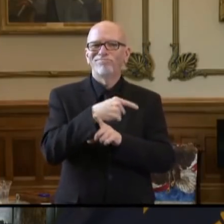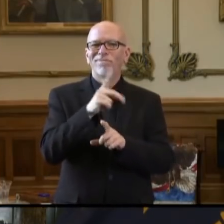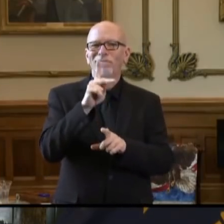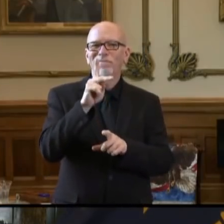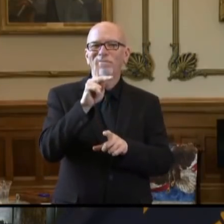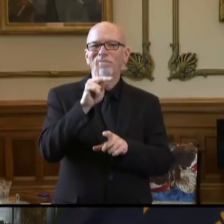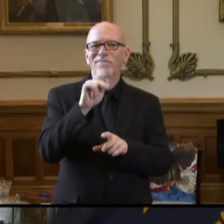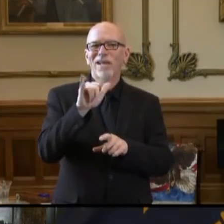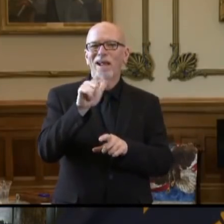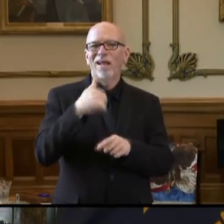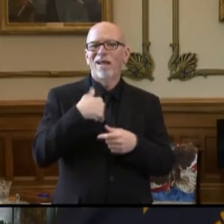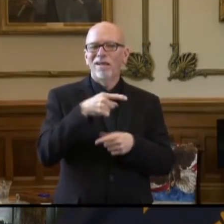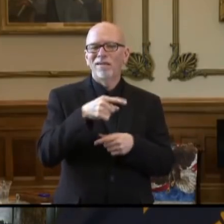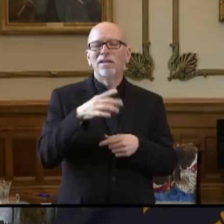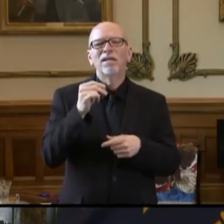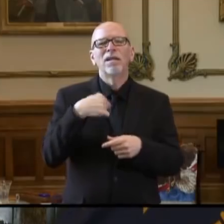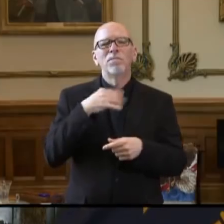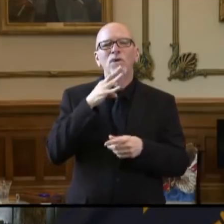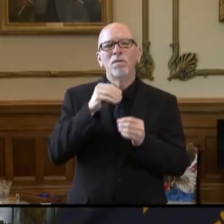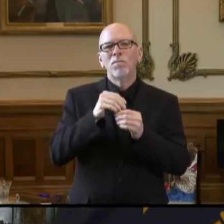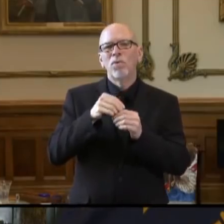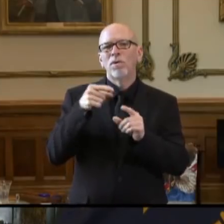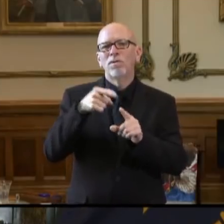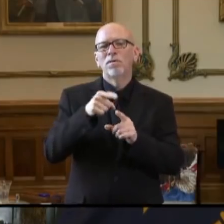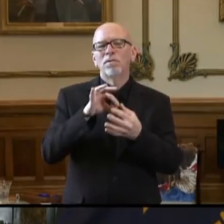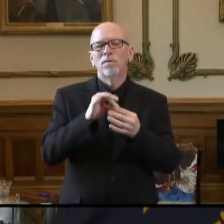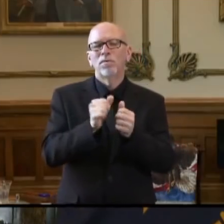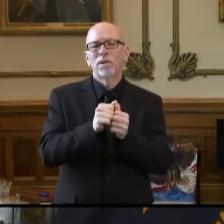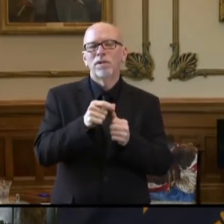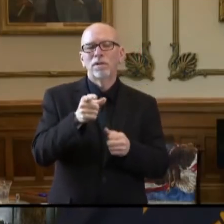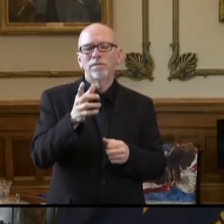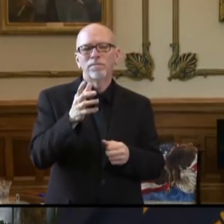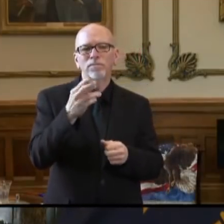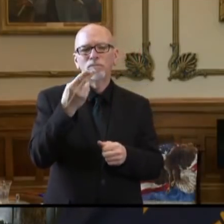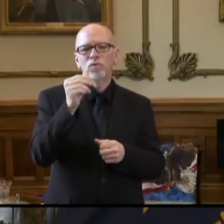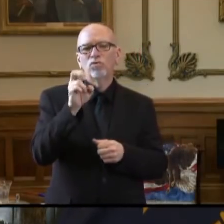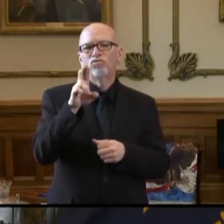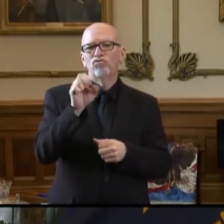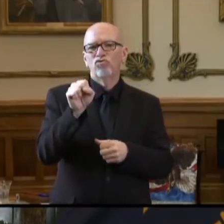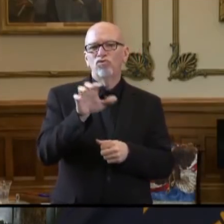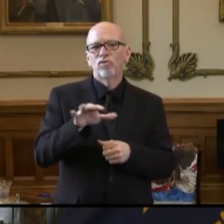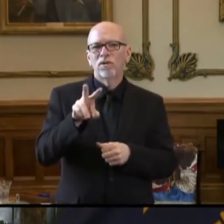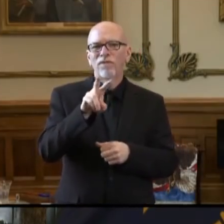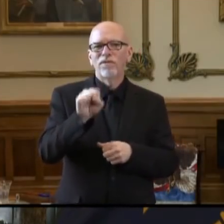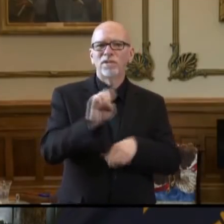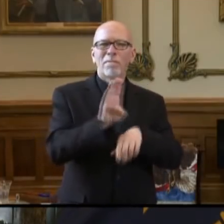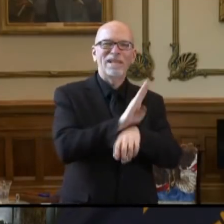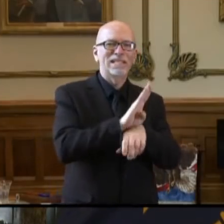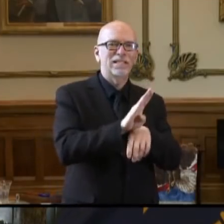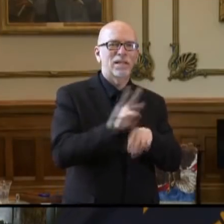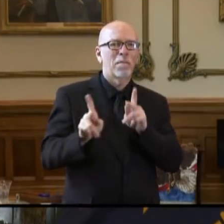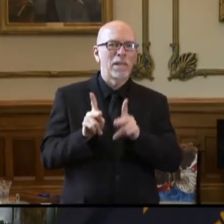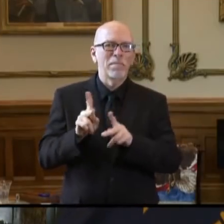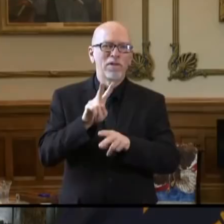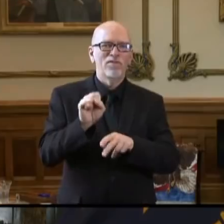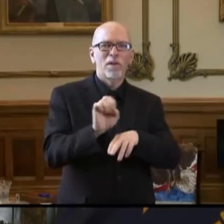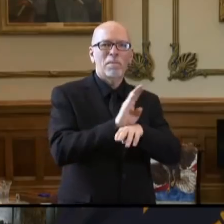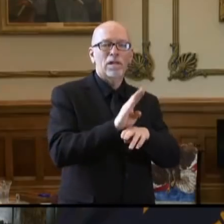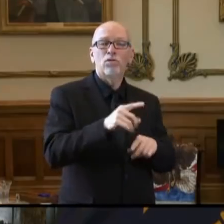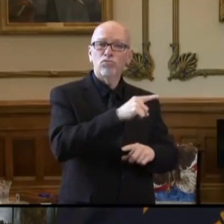YOU. HEY, I WANTED TO FOLLOW UP ON A QUESTION THAT KAYLA HAD FOR YOU AND I'M TALKING MORE IN